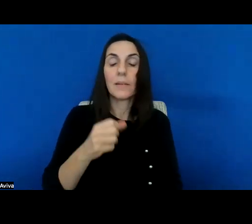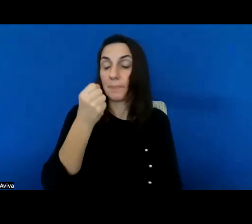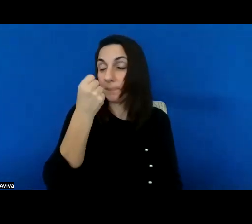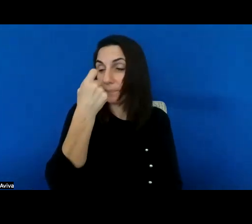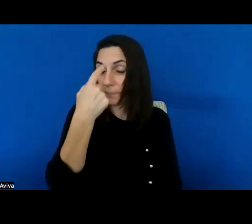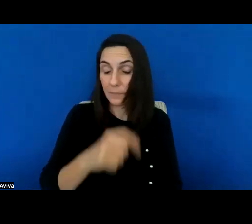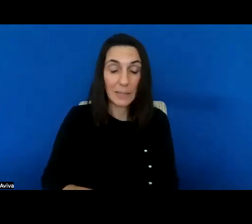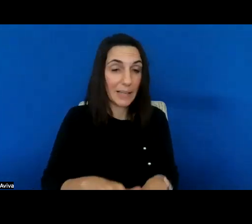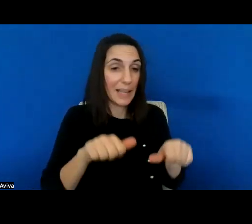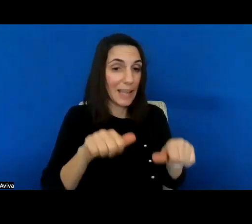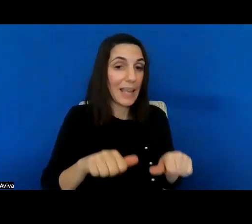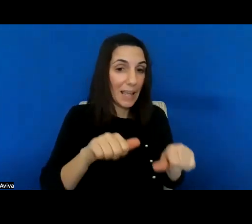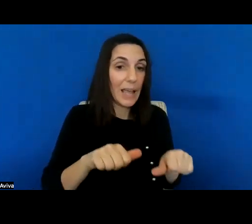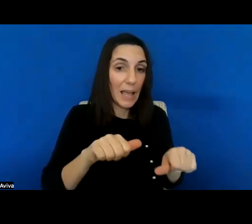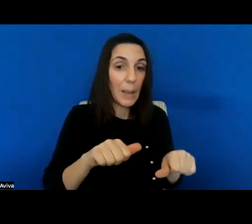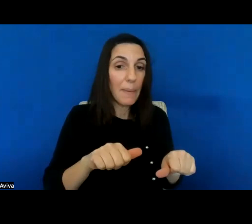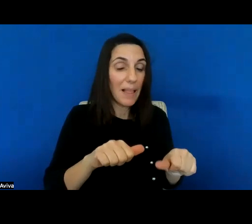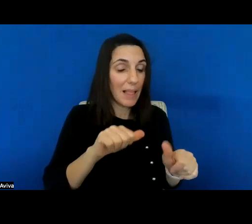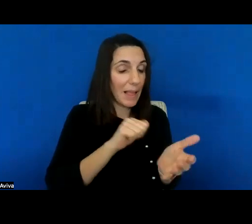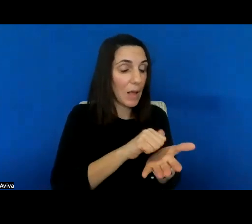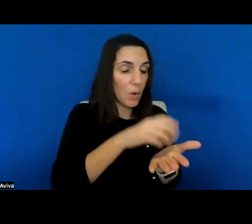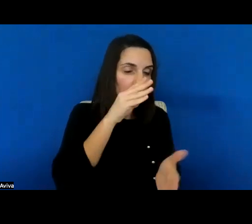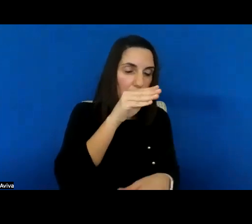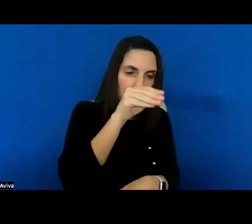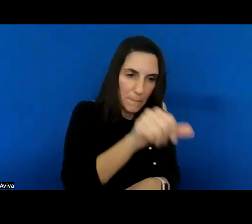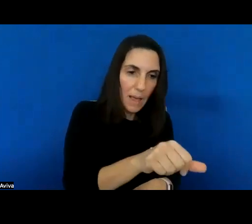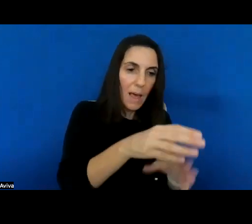a the housing related 11:33:55 Extent, directly.